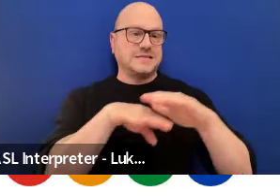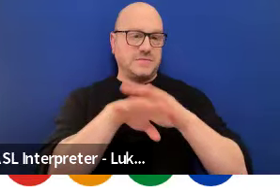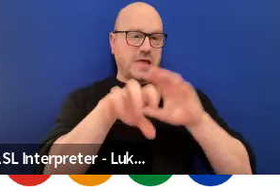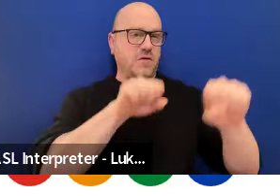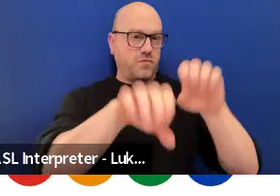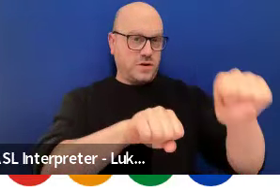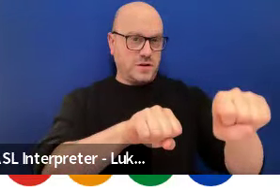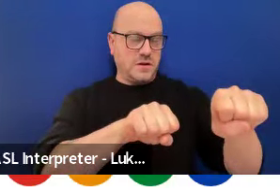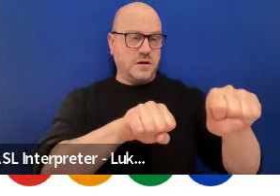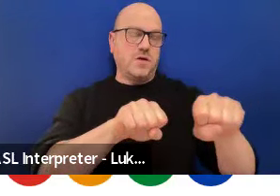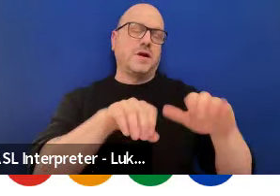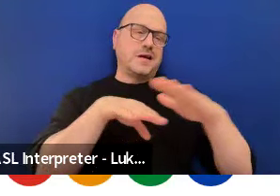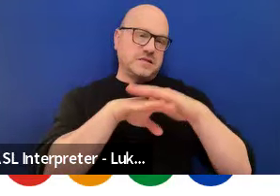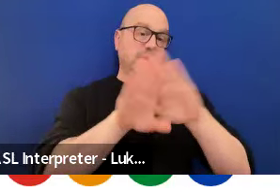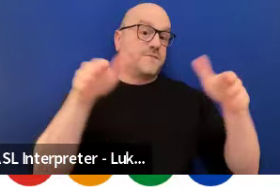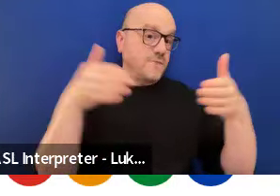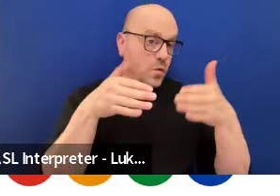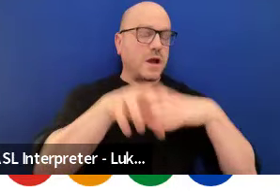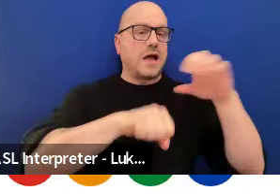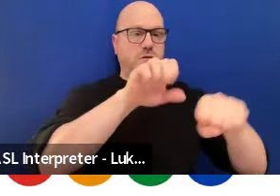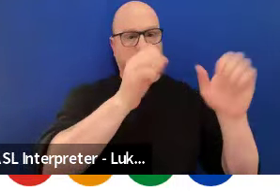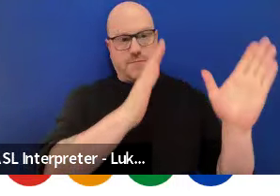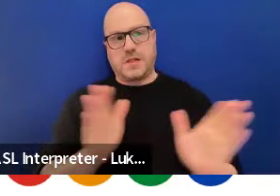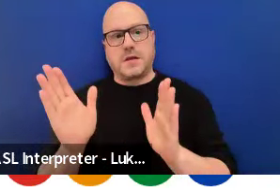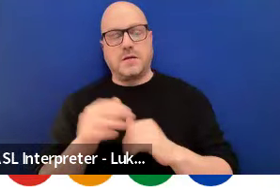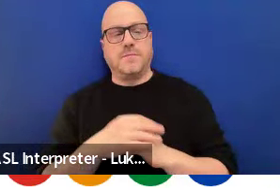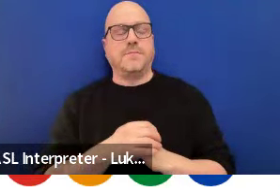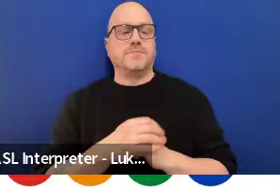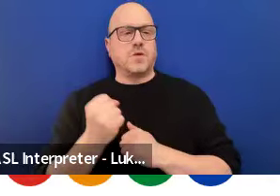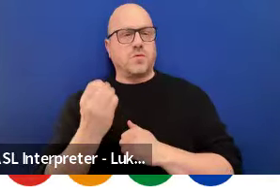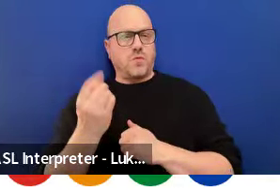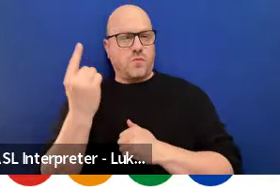THE FIRST THING TO MENTION IS OUR WORK TO DEVELOP AN ACCESSIBILITY OUTREACH -- ACCESSIBILITY-FOCUSSED